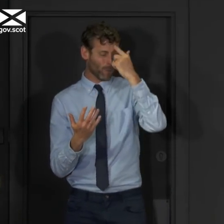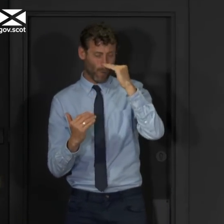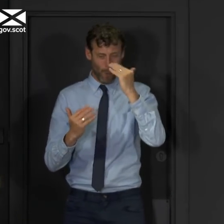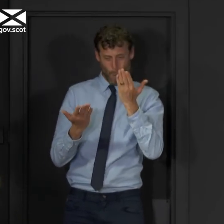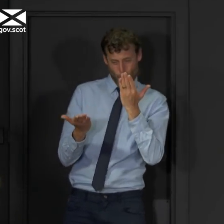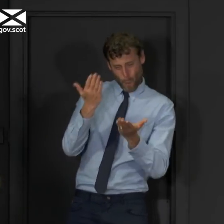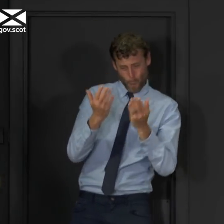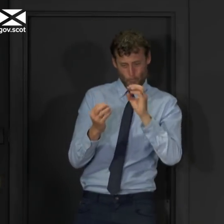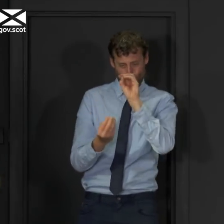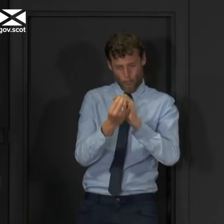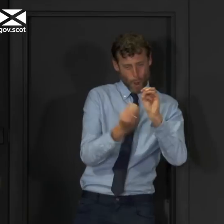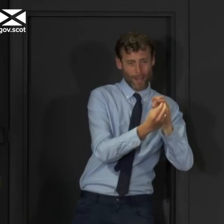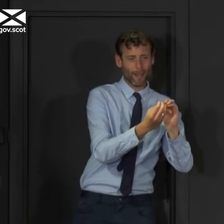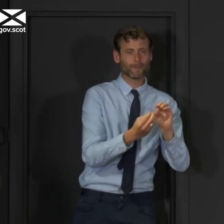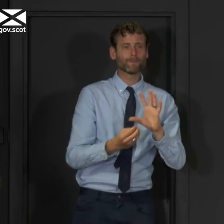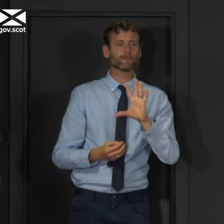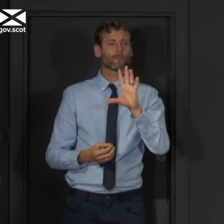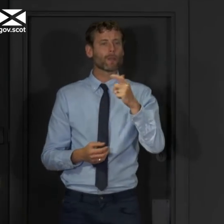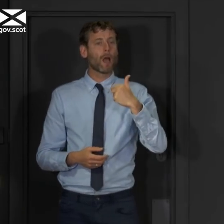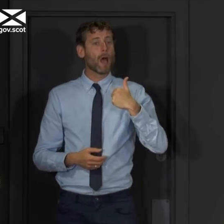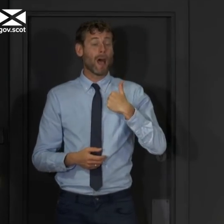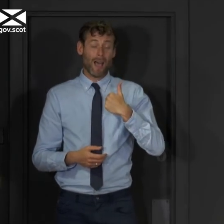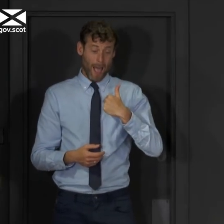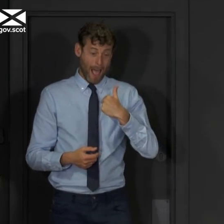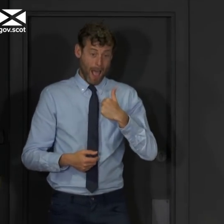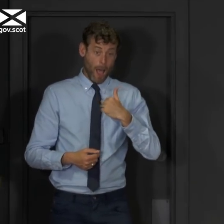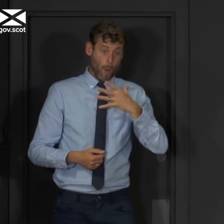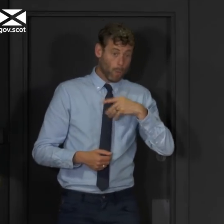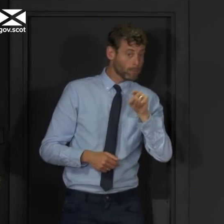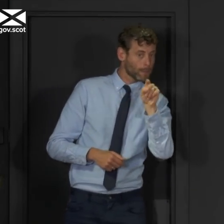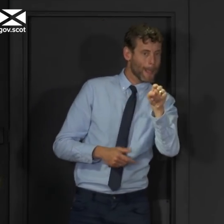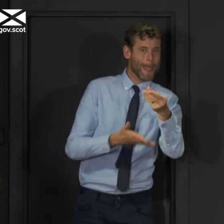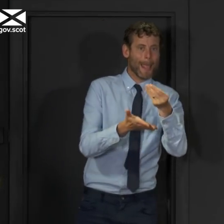basic point here, i want to get the economy going as quickly as possible, and i want to